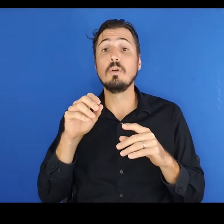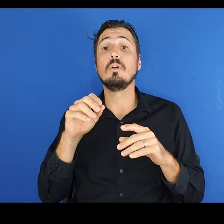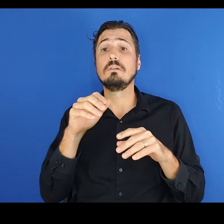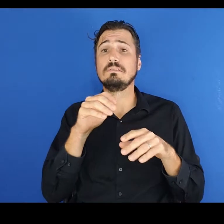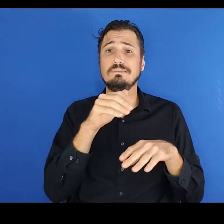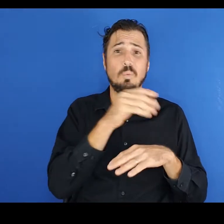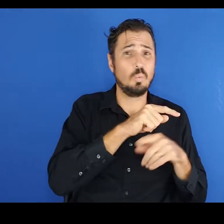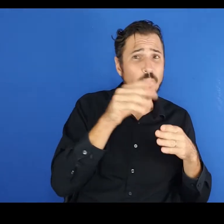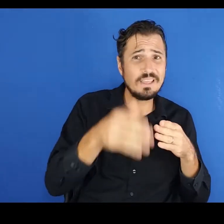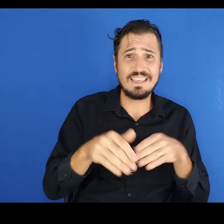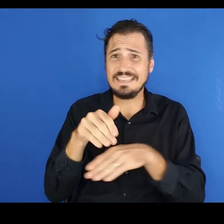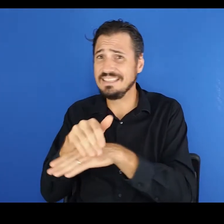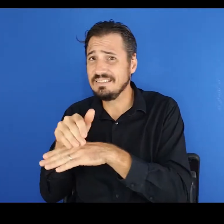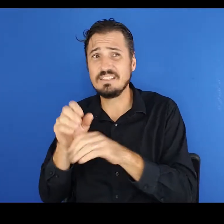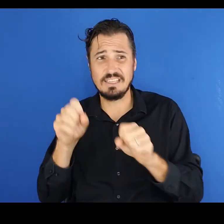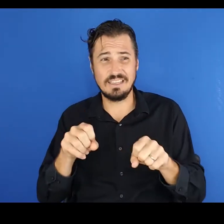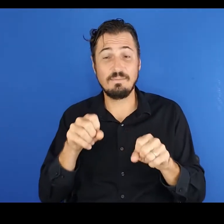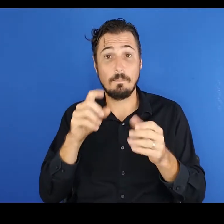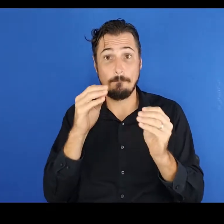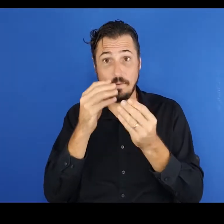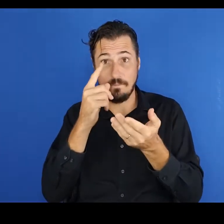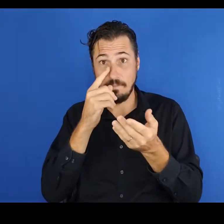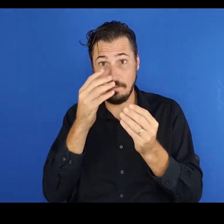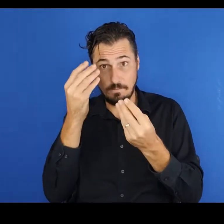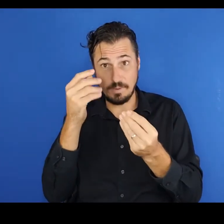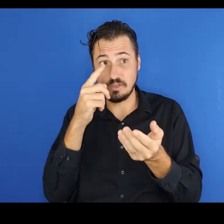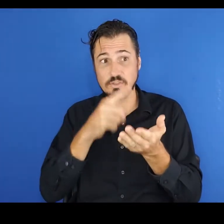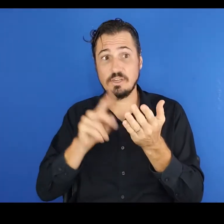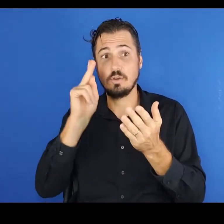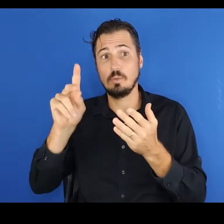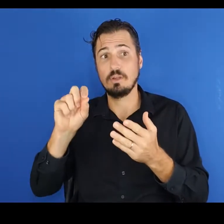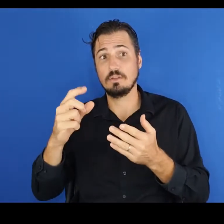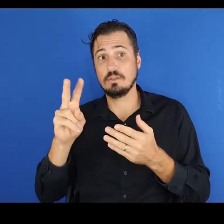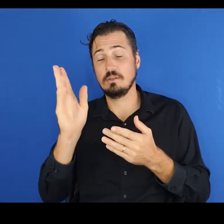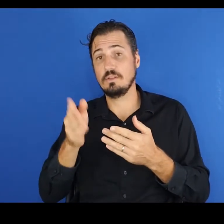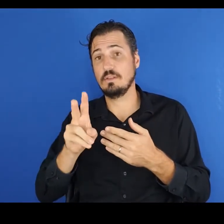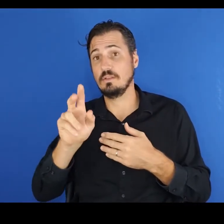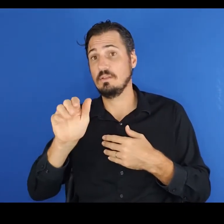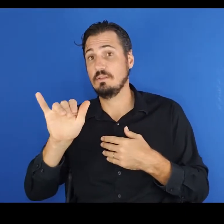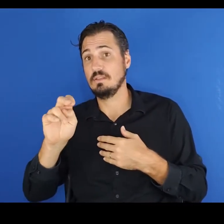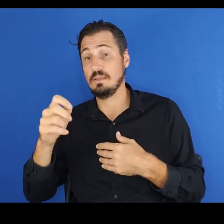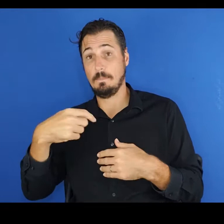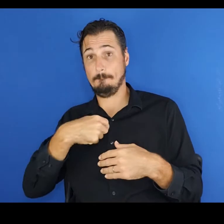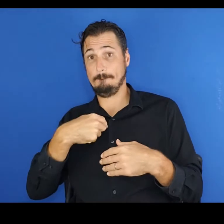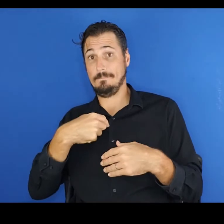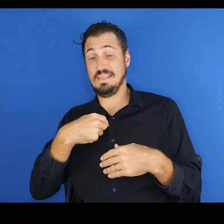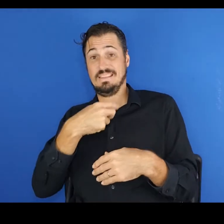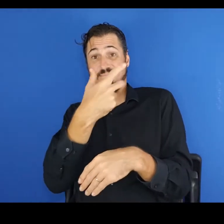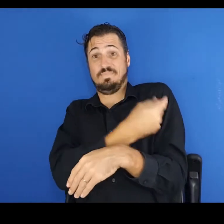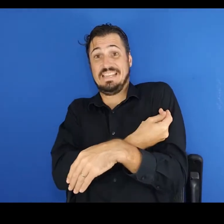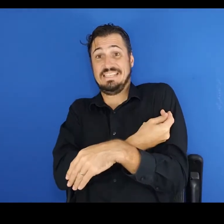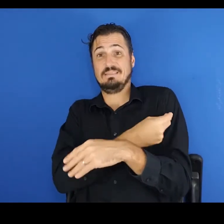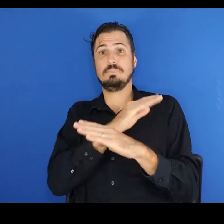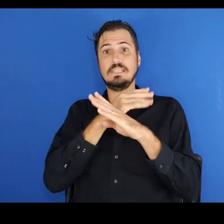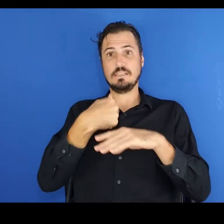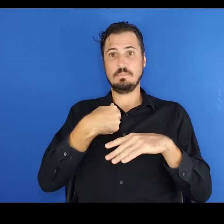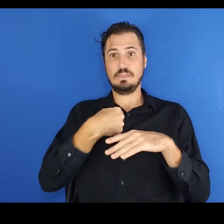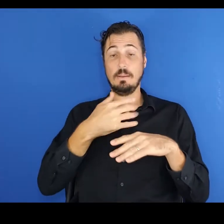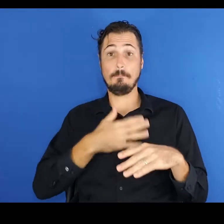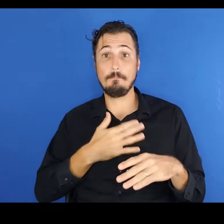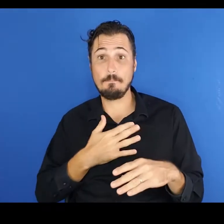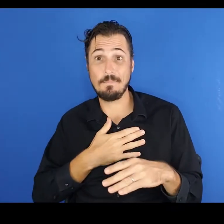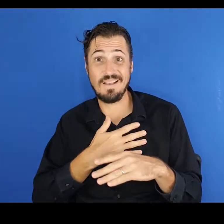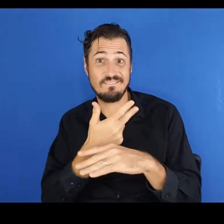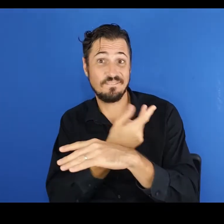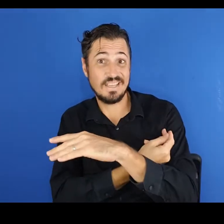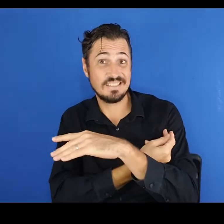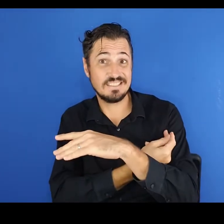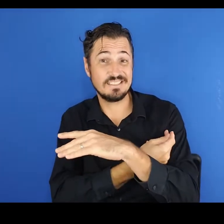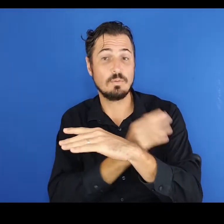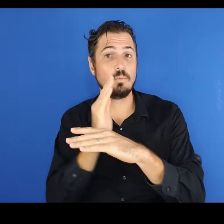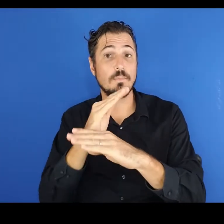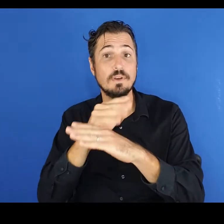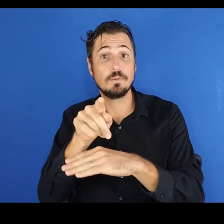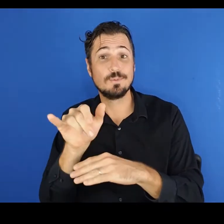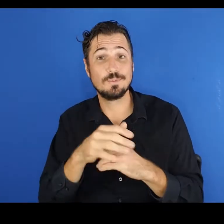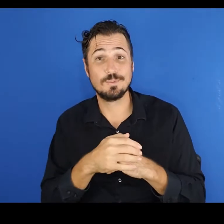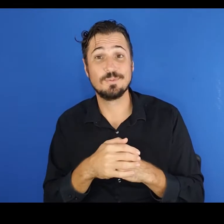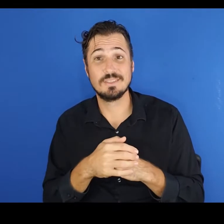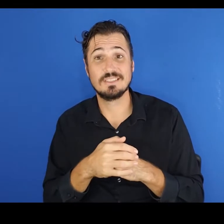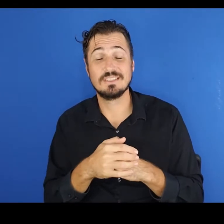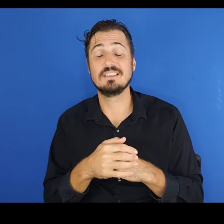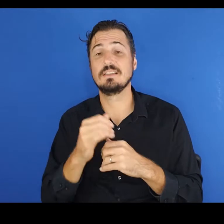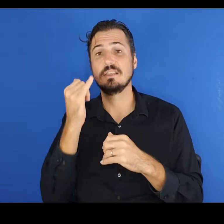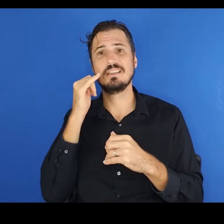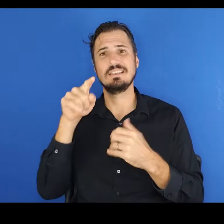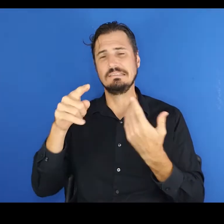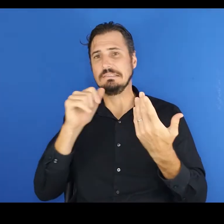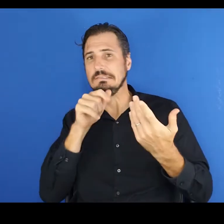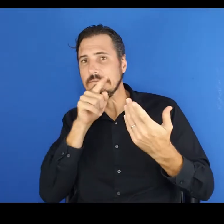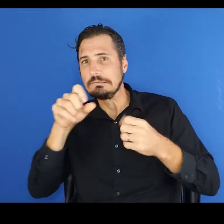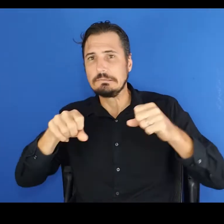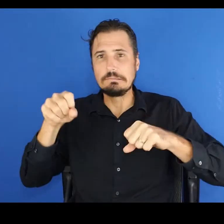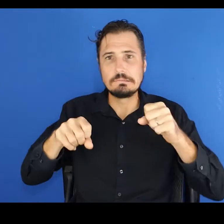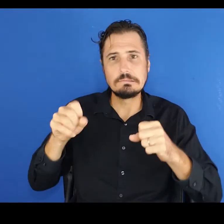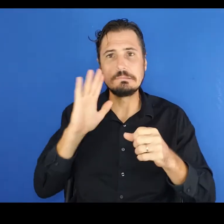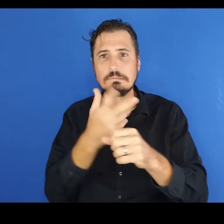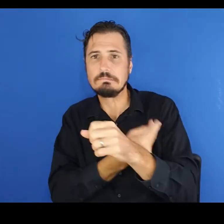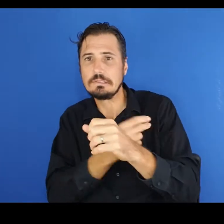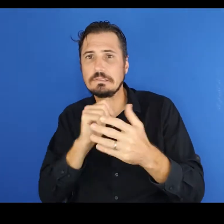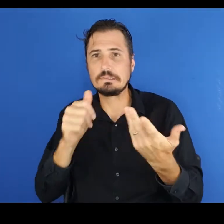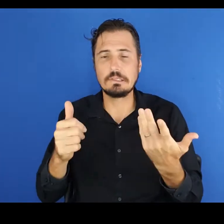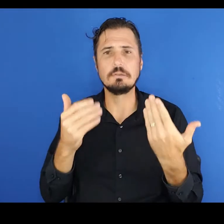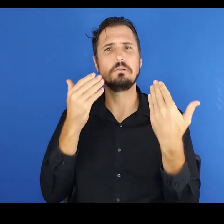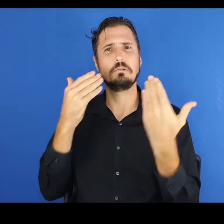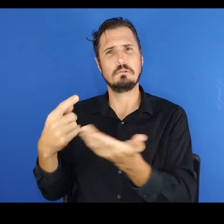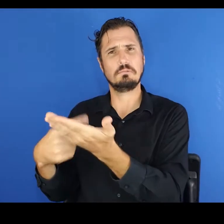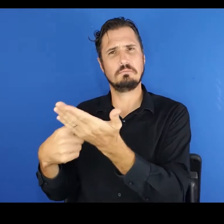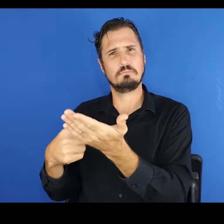information please visit Kauai.gov/vaccine. My vaccine protects me and my vaccine protects you. If you are on the fence about getting a vaccine, we’d encourage you to talk to your family